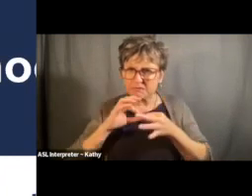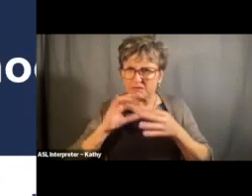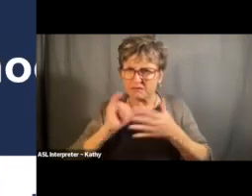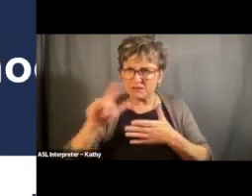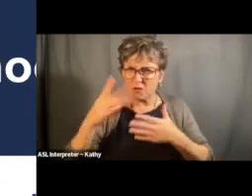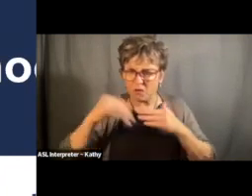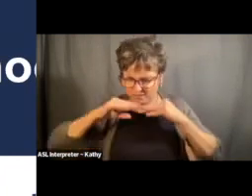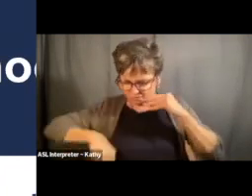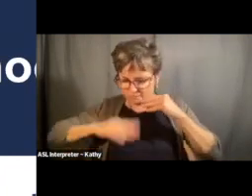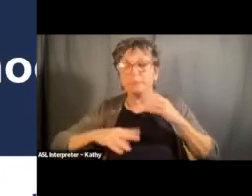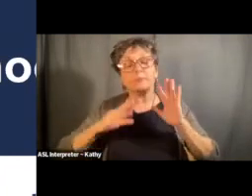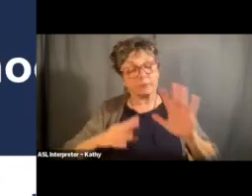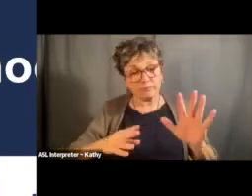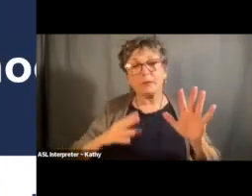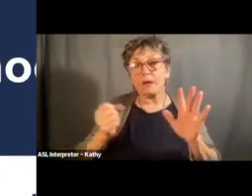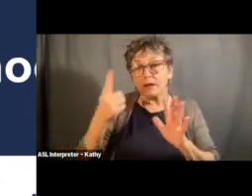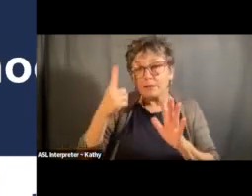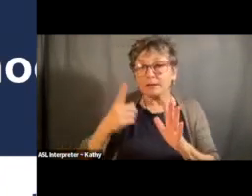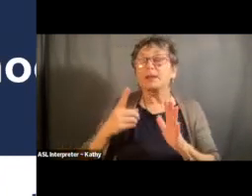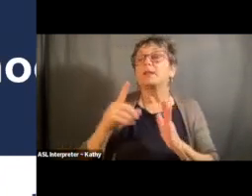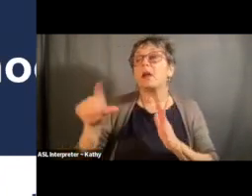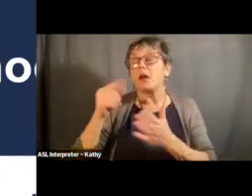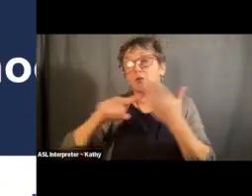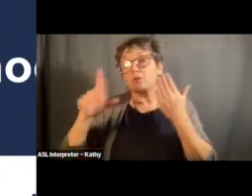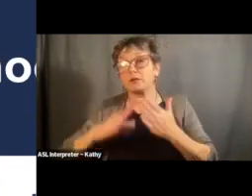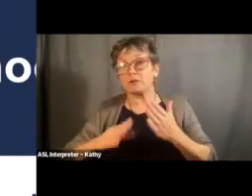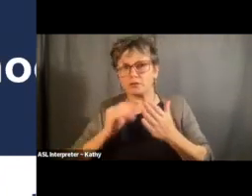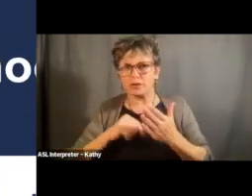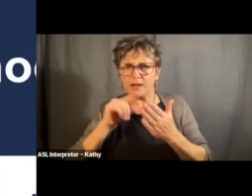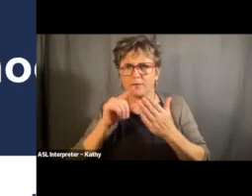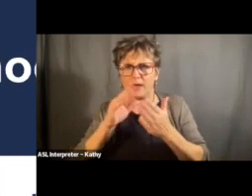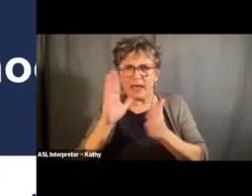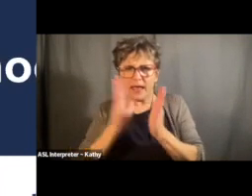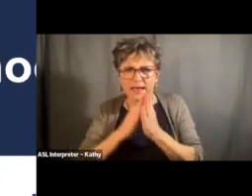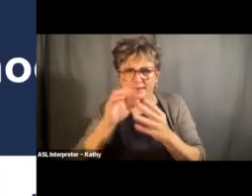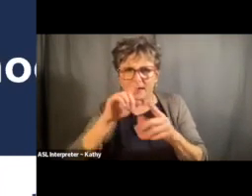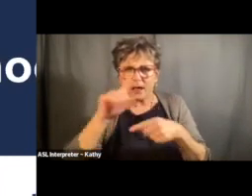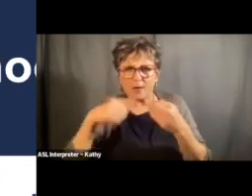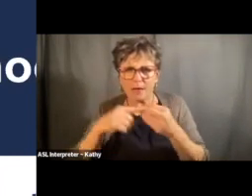others and so it's important for us to make sure that we know all of the symptoms that the Usher